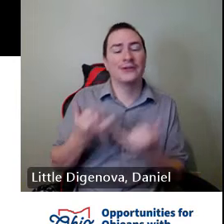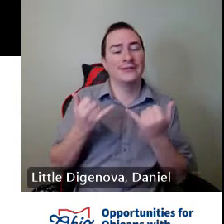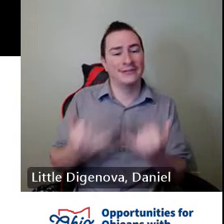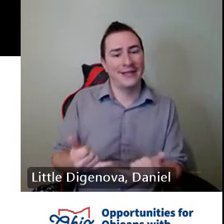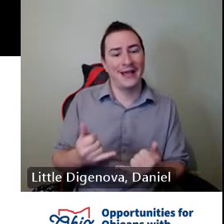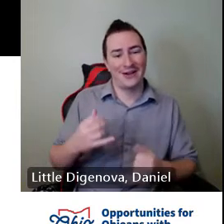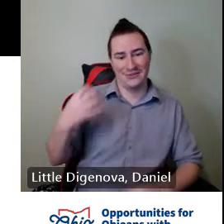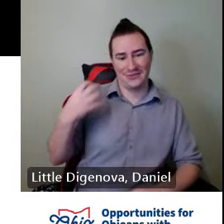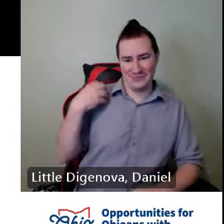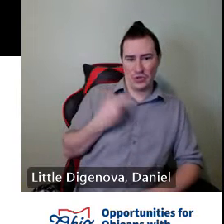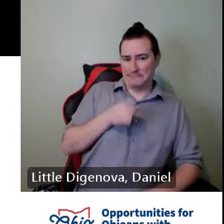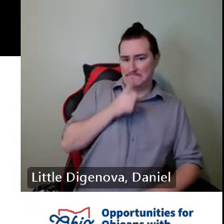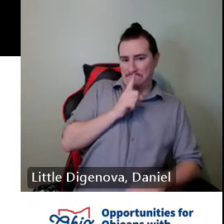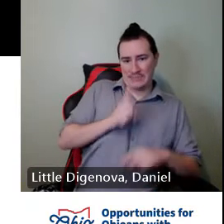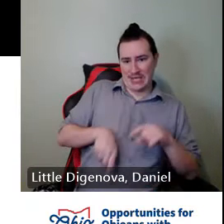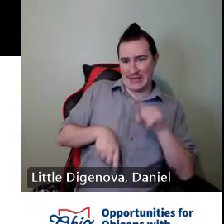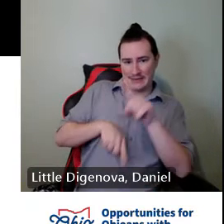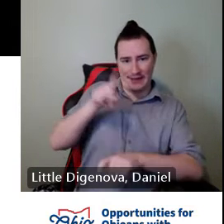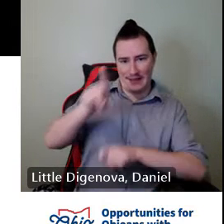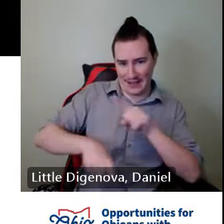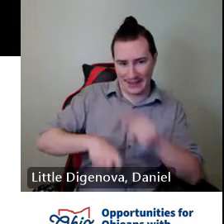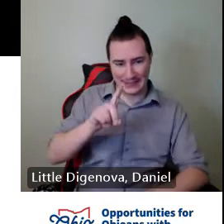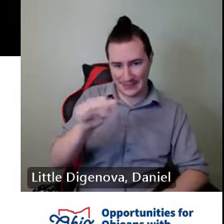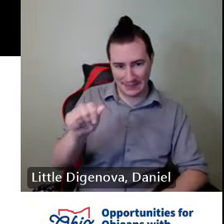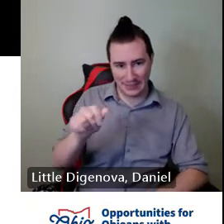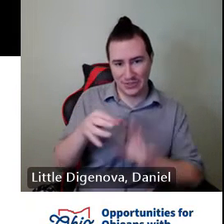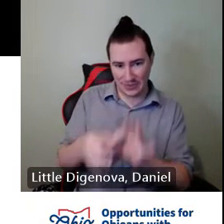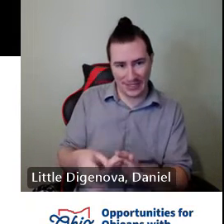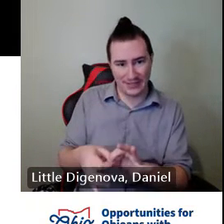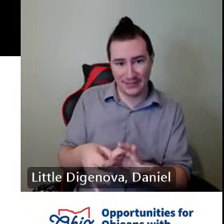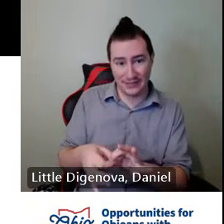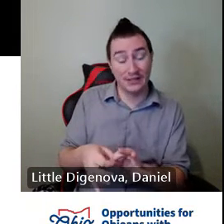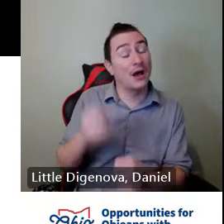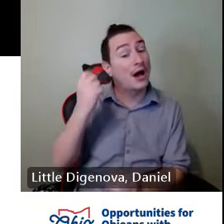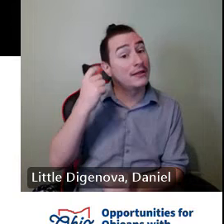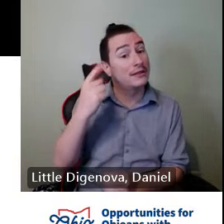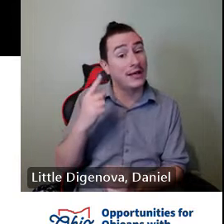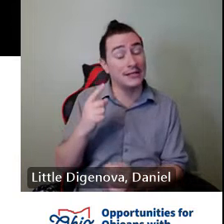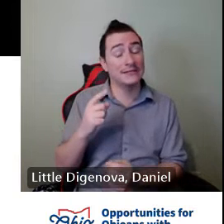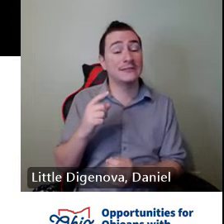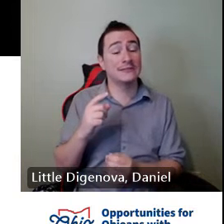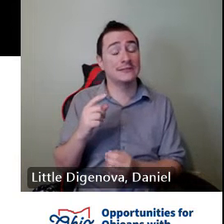related questions unless it's job related and consistent with business necessity